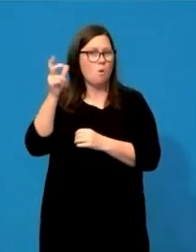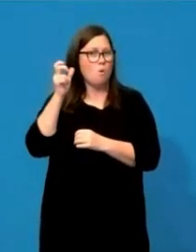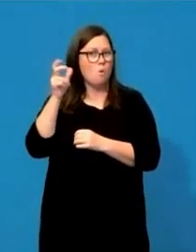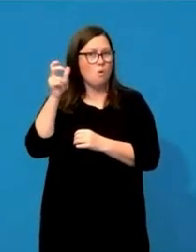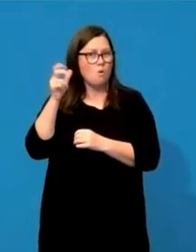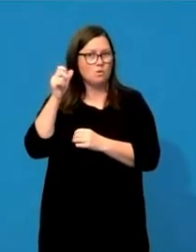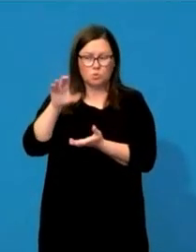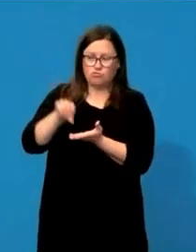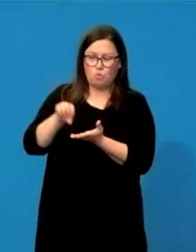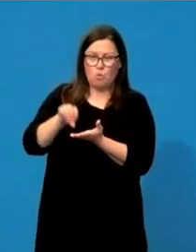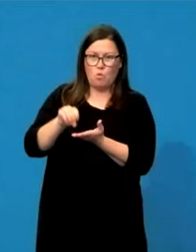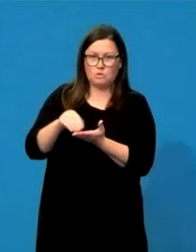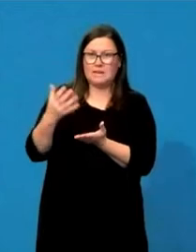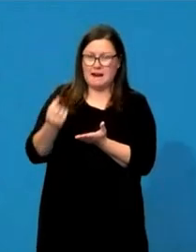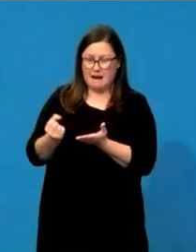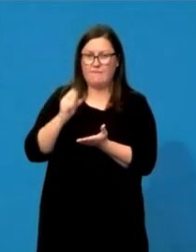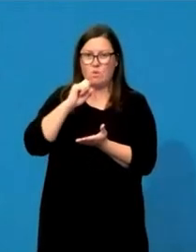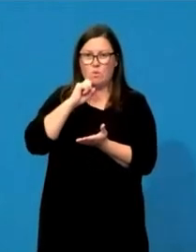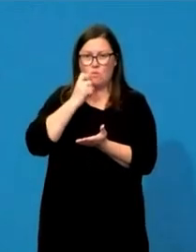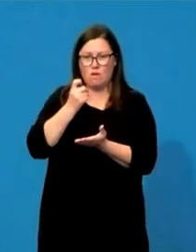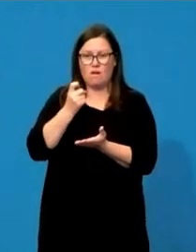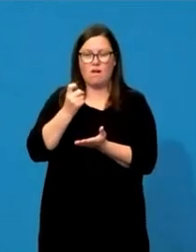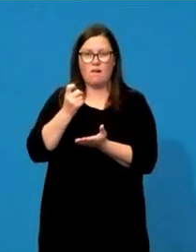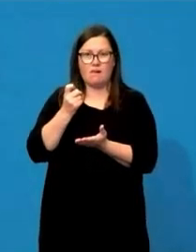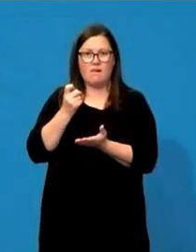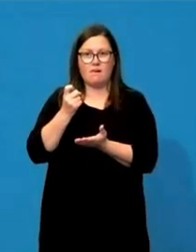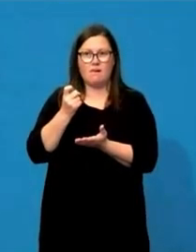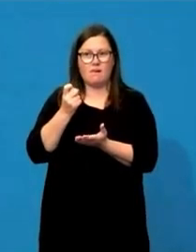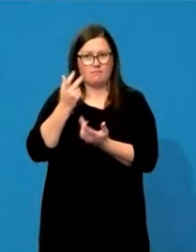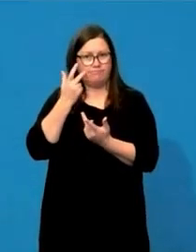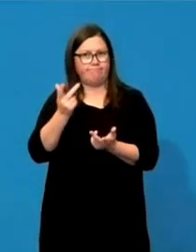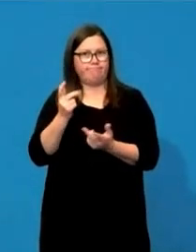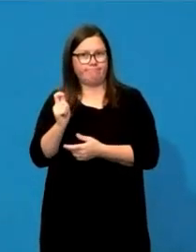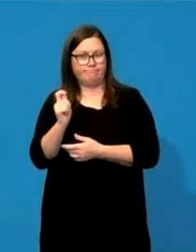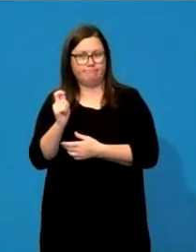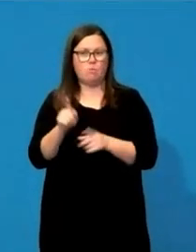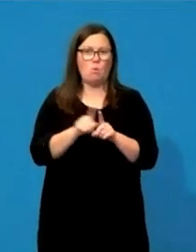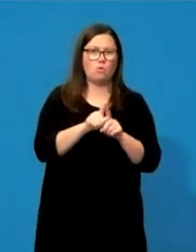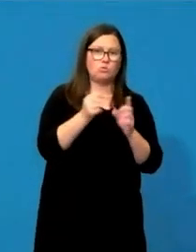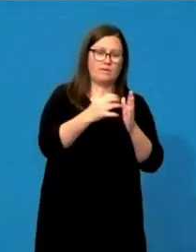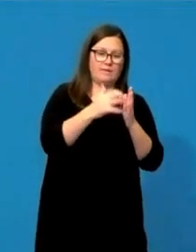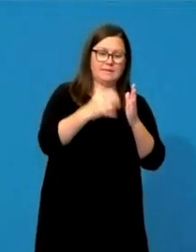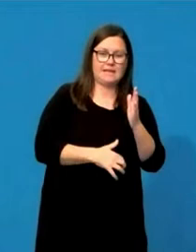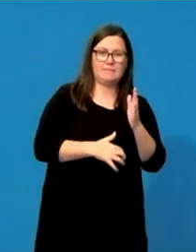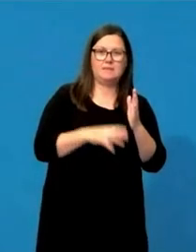Okay. Thank you. MS TARRAGO: And there is a statement that Topsy has - Yes. We have the statement from Topsy.